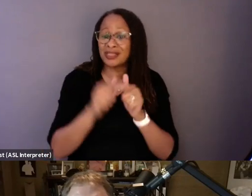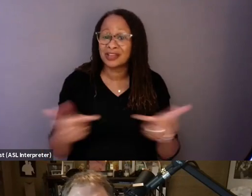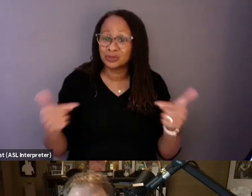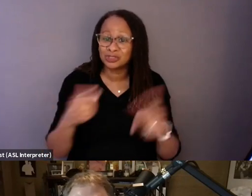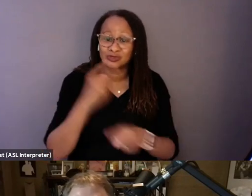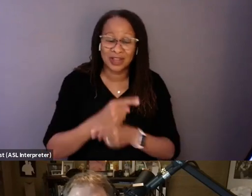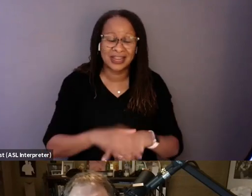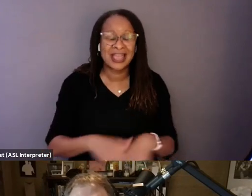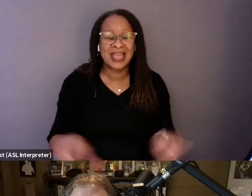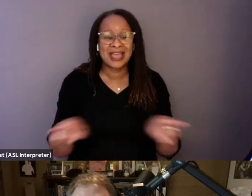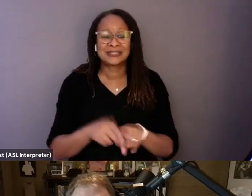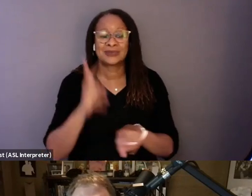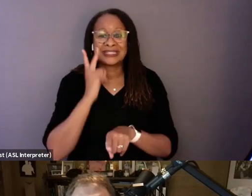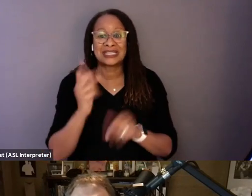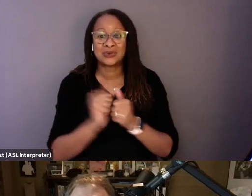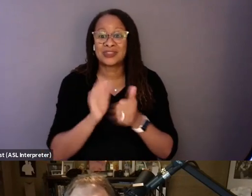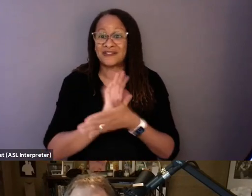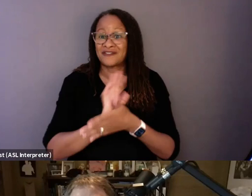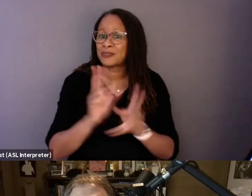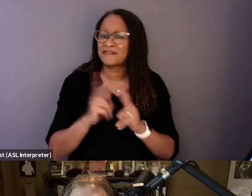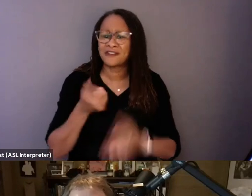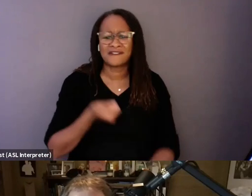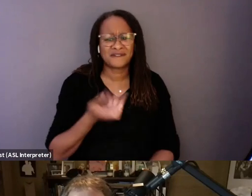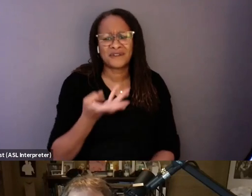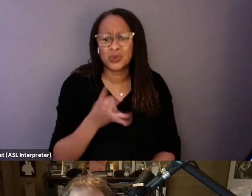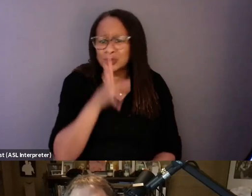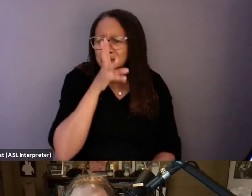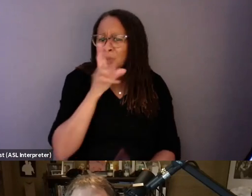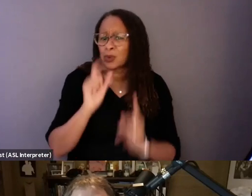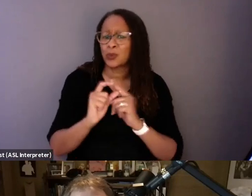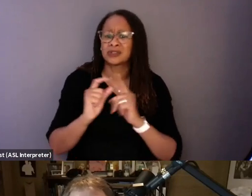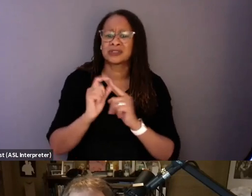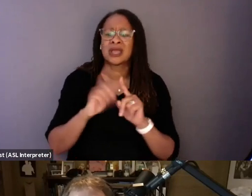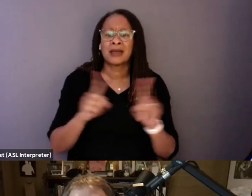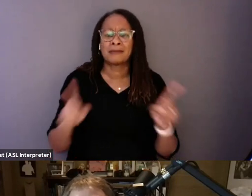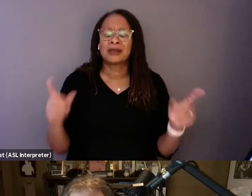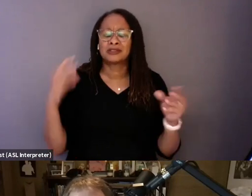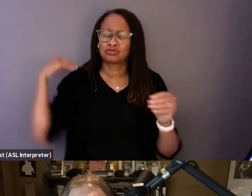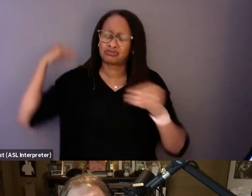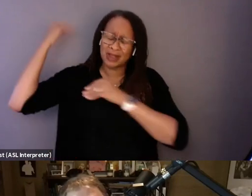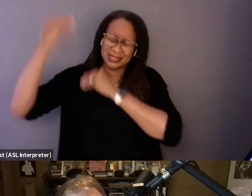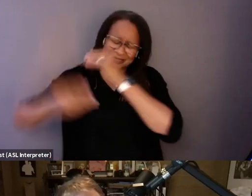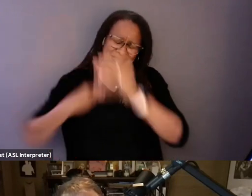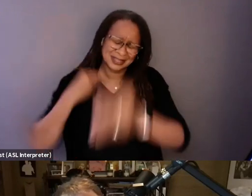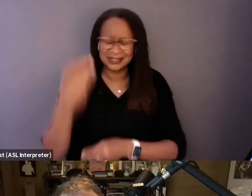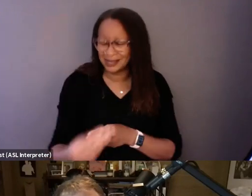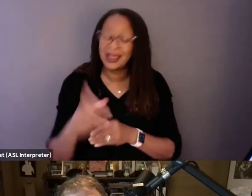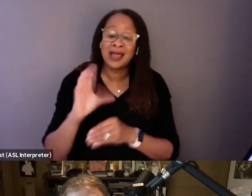As we see in the film very few spoken words, but a transcendent comedy. And this is what I was talking about.